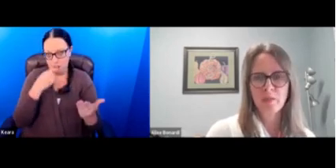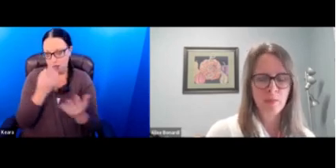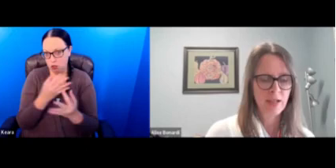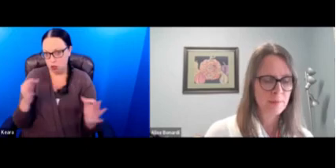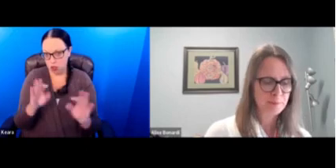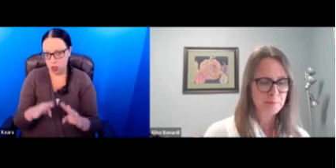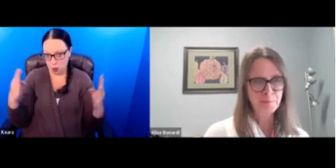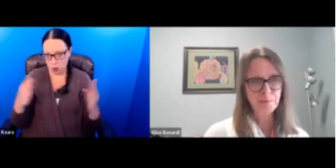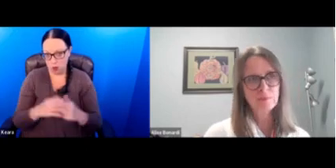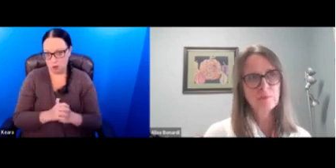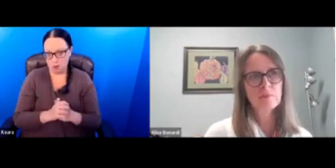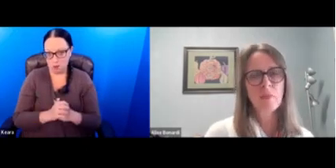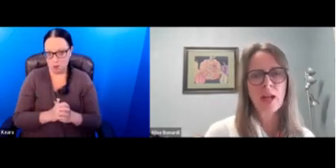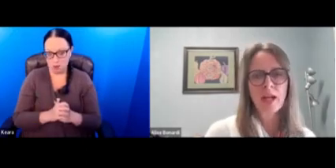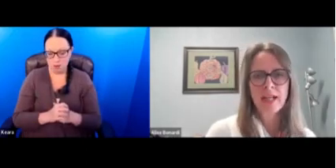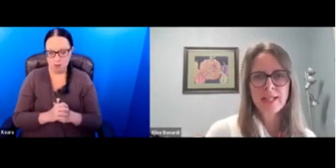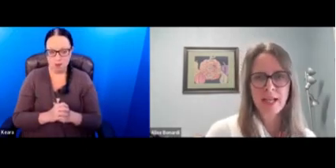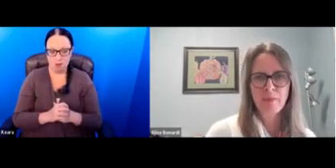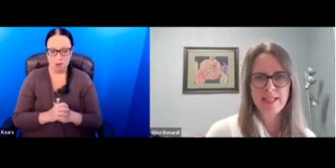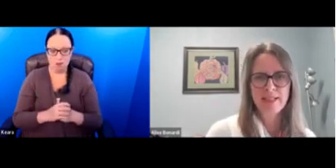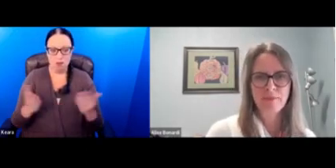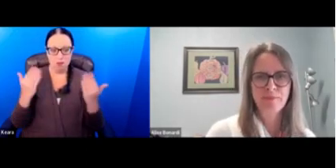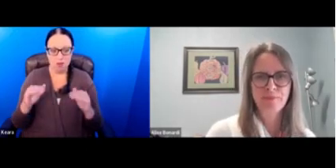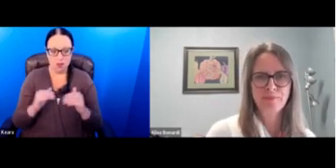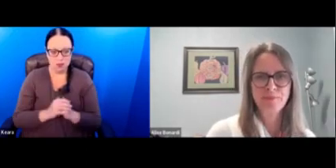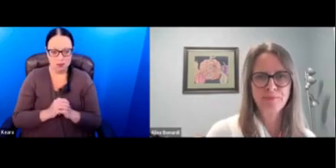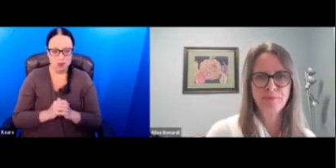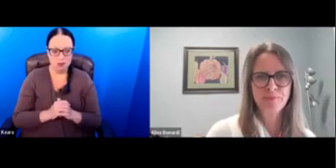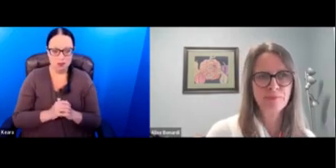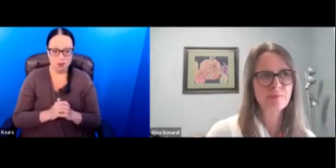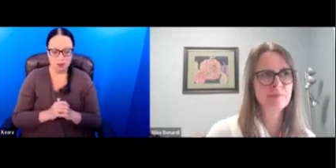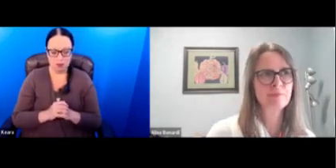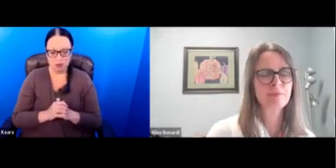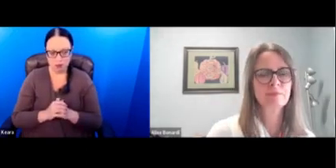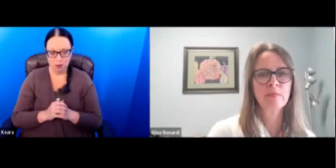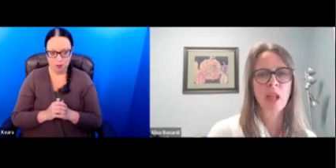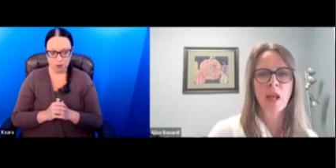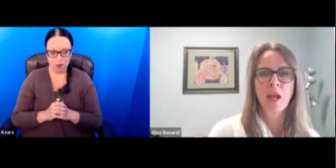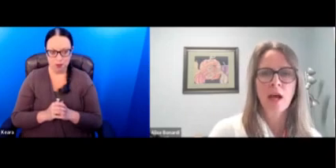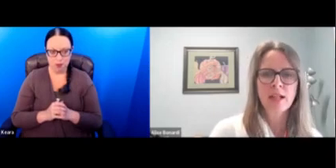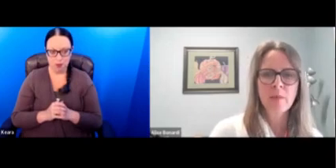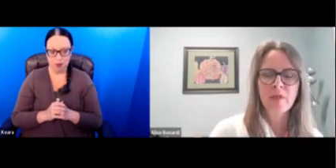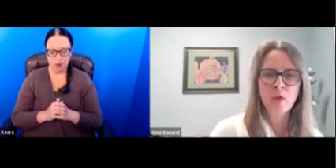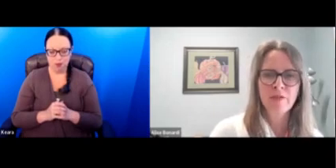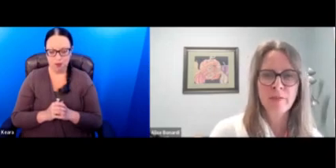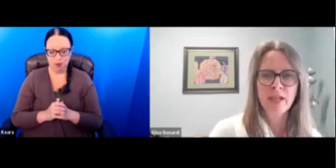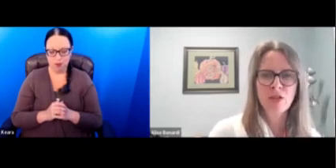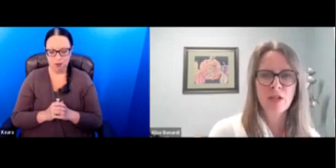the public. Next slide please. A little bit more information